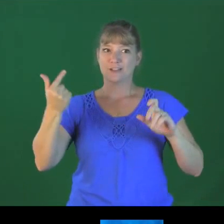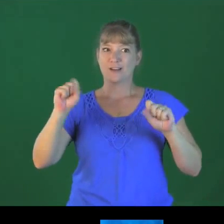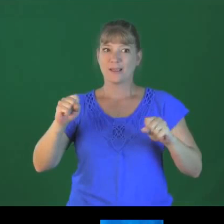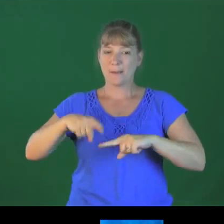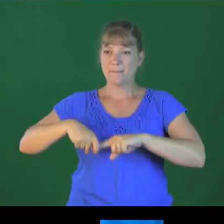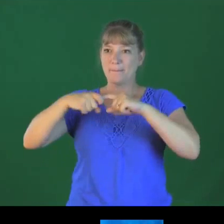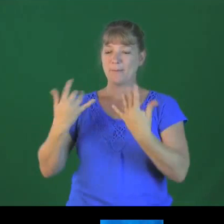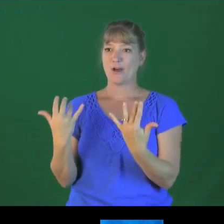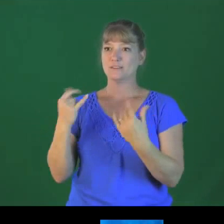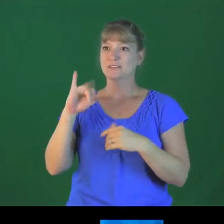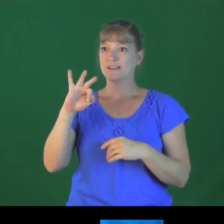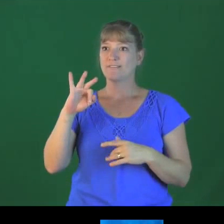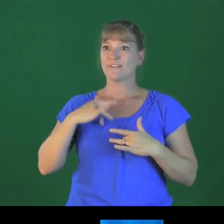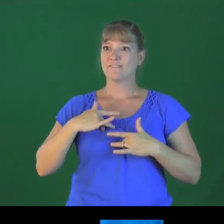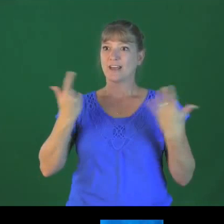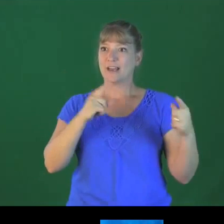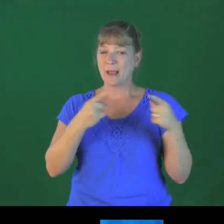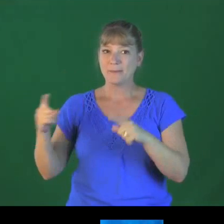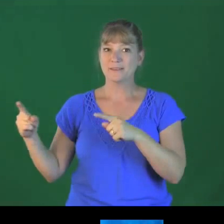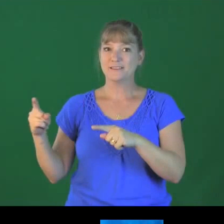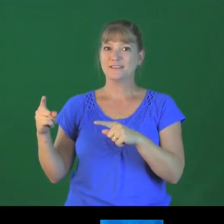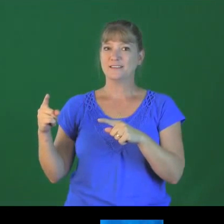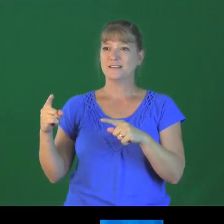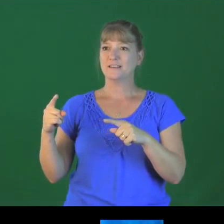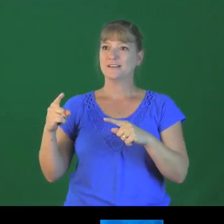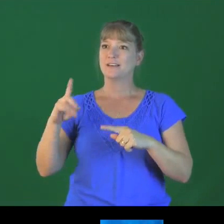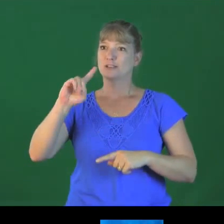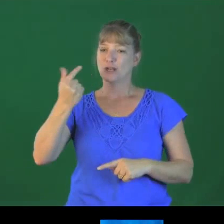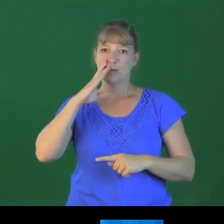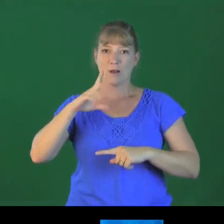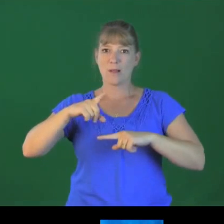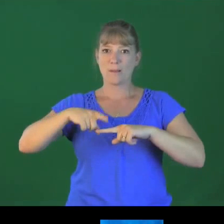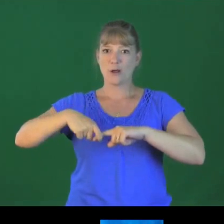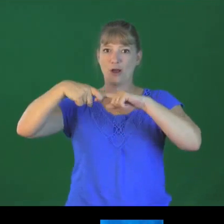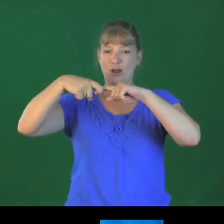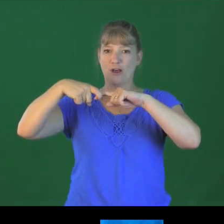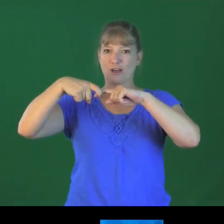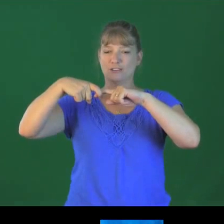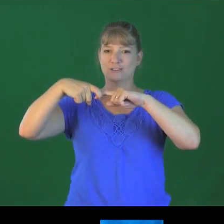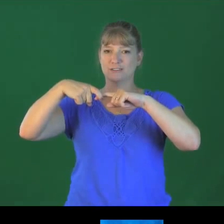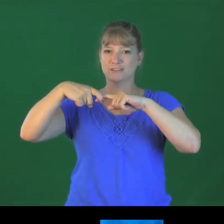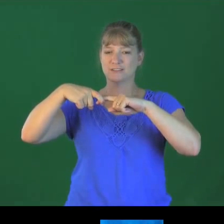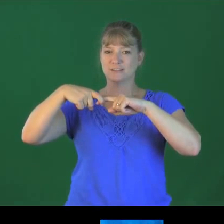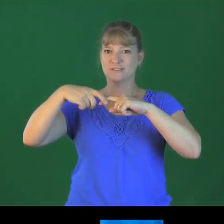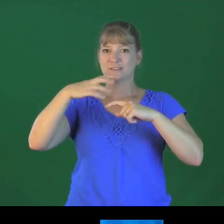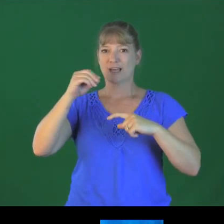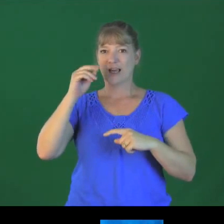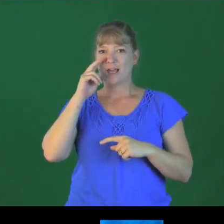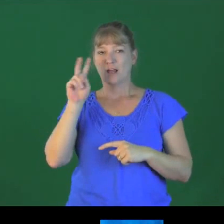If there's an event happening the dog will pause, and look in the direction of the event.